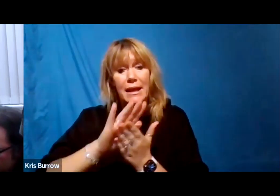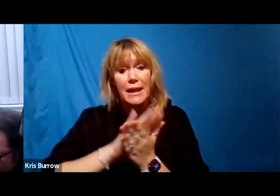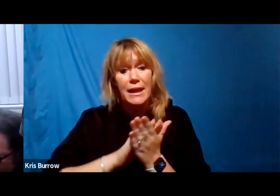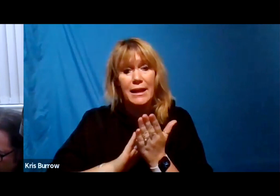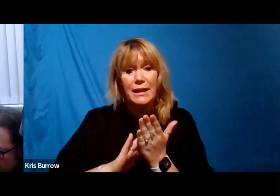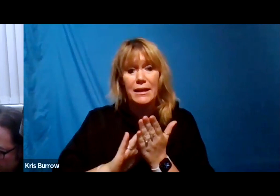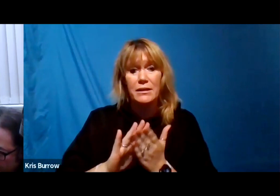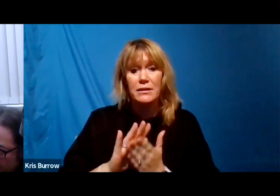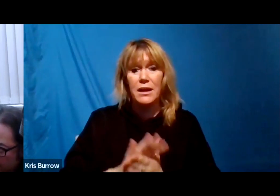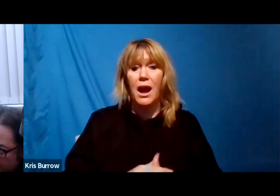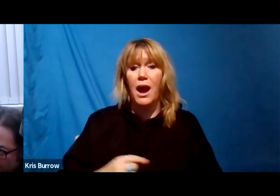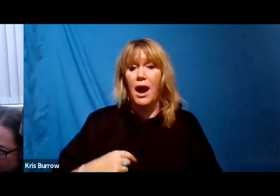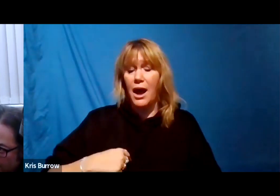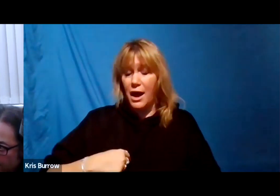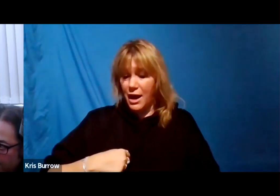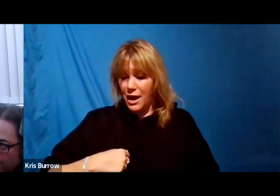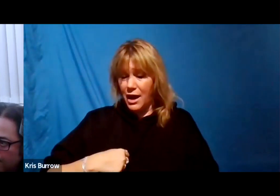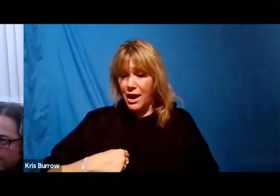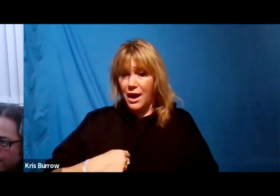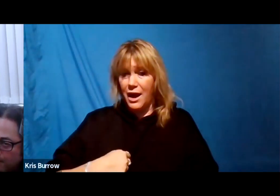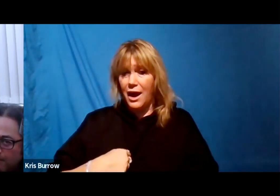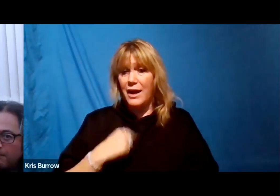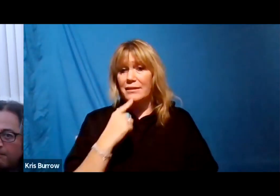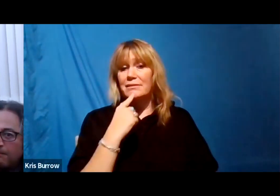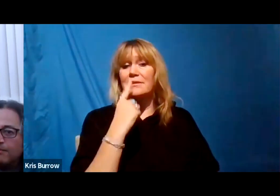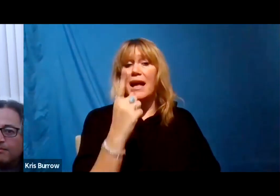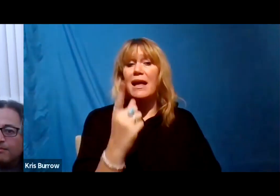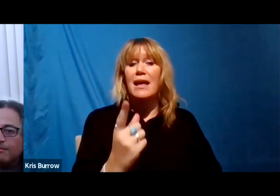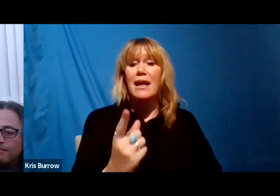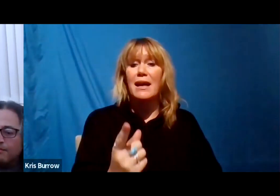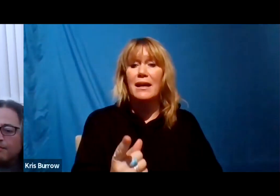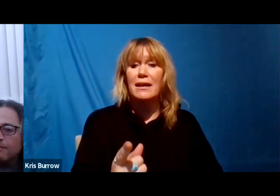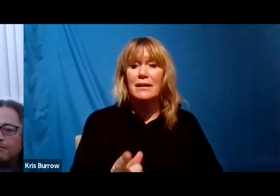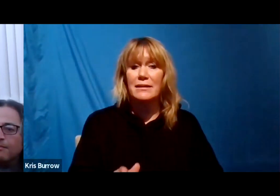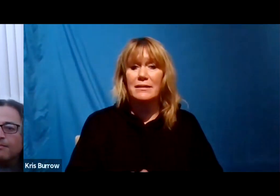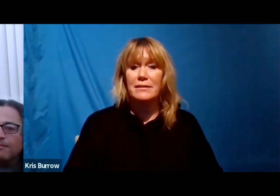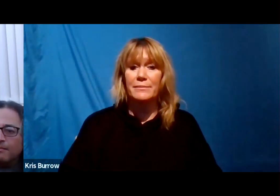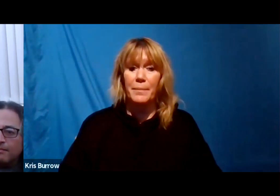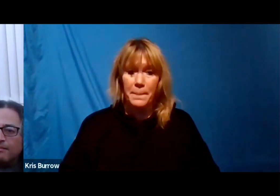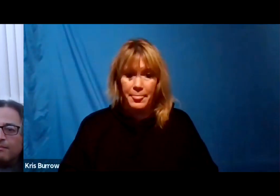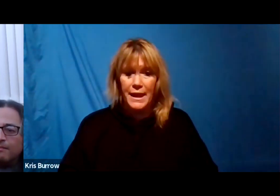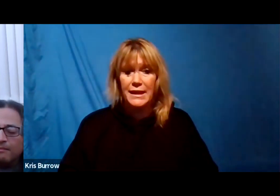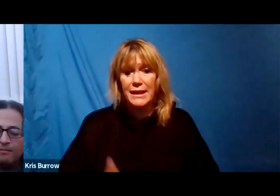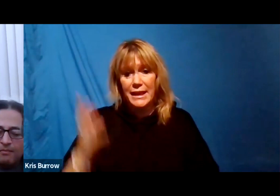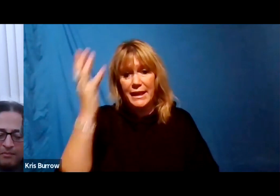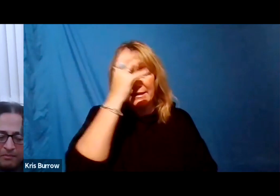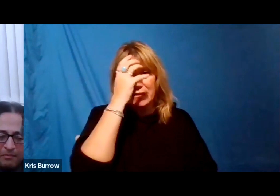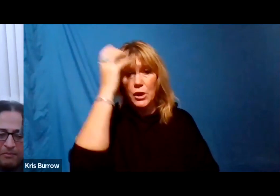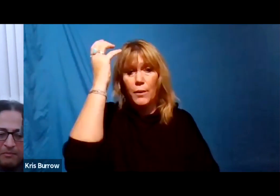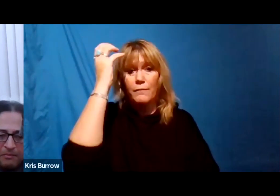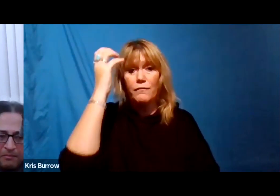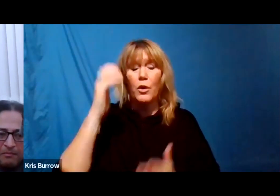Find your spirit and free your mind